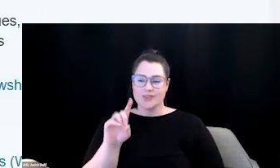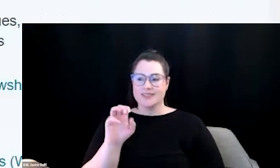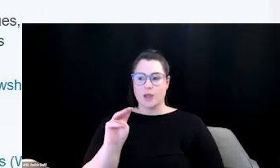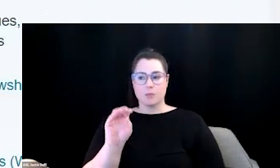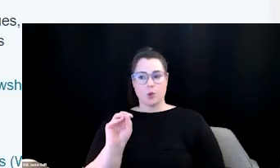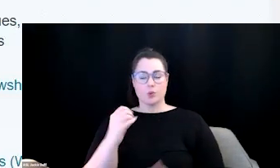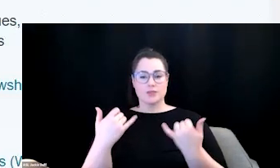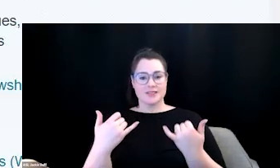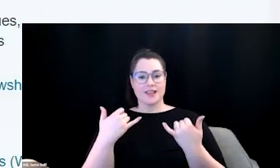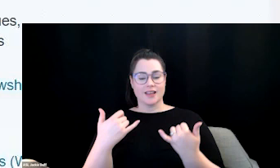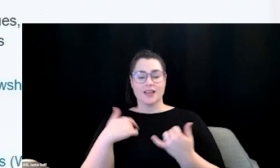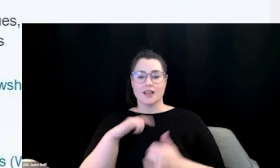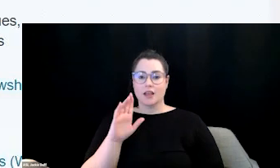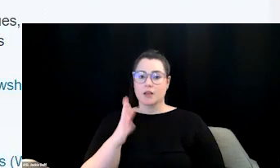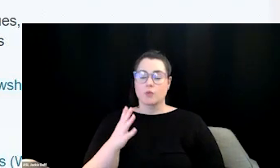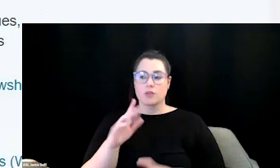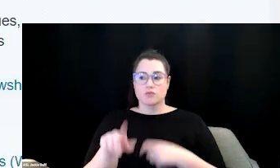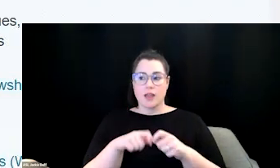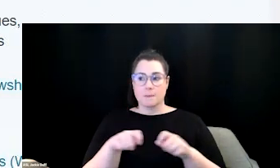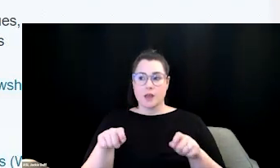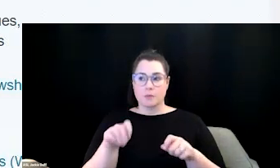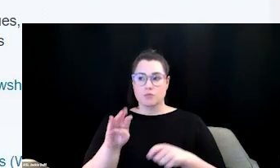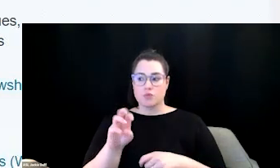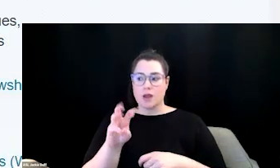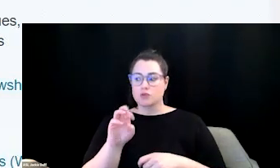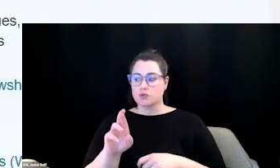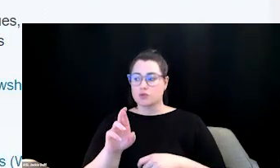I'm just going to go ahead and wrap up the browser and go back to the presentation.